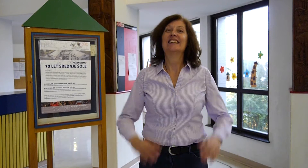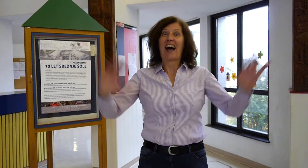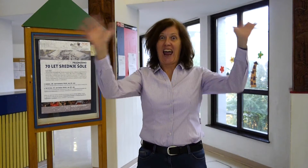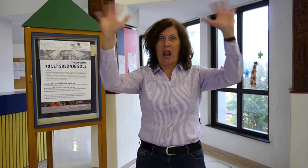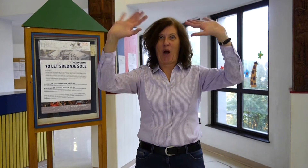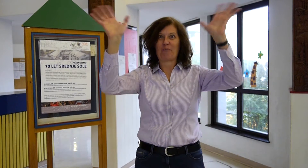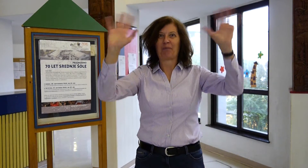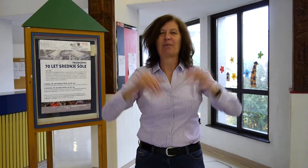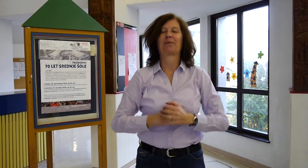Hello.